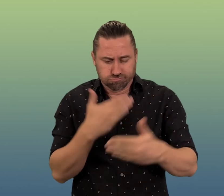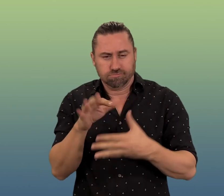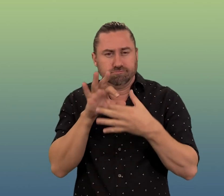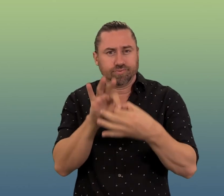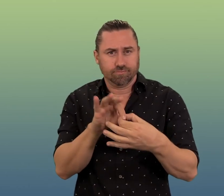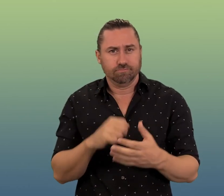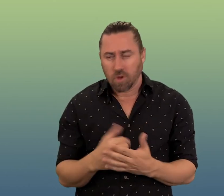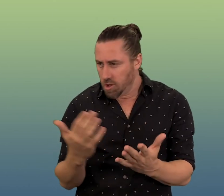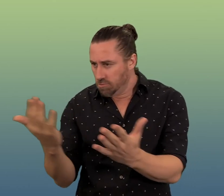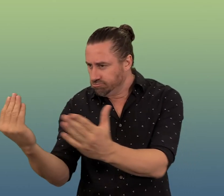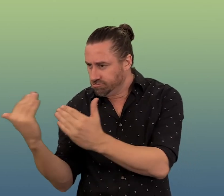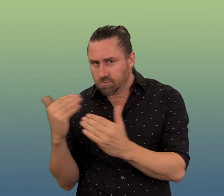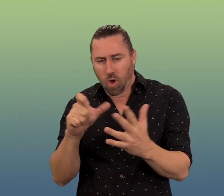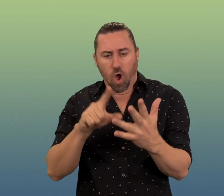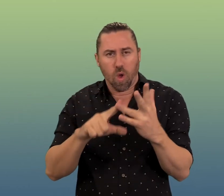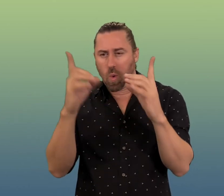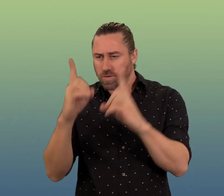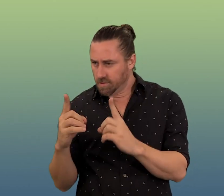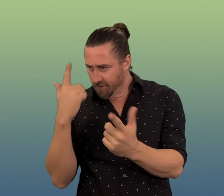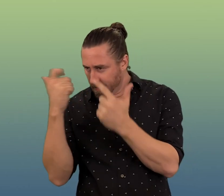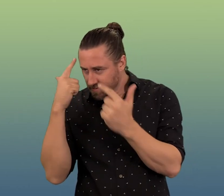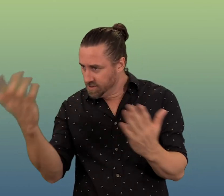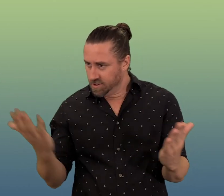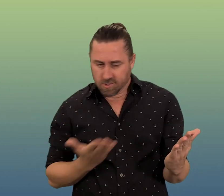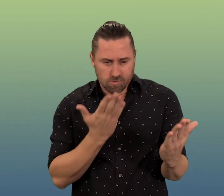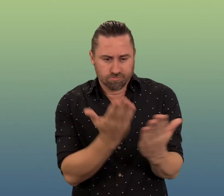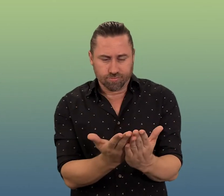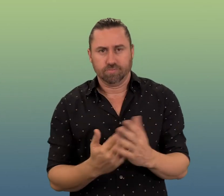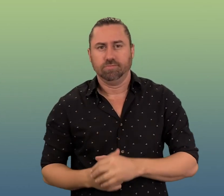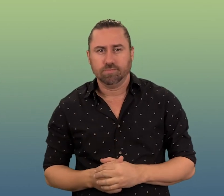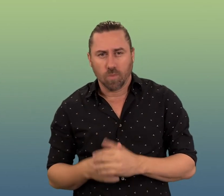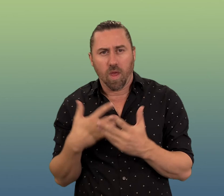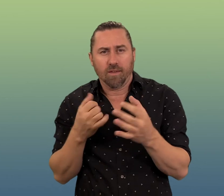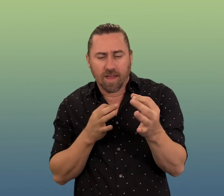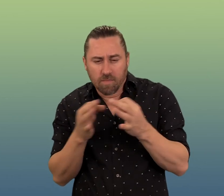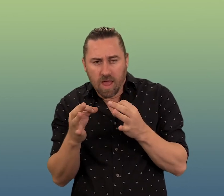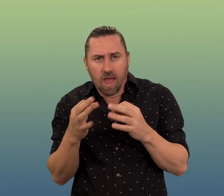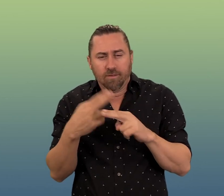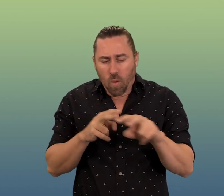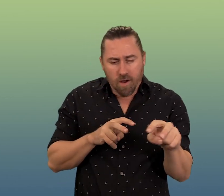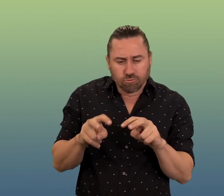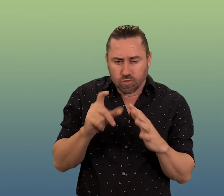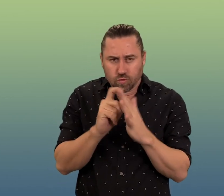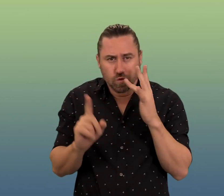Engage customers in co-design. Develop targeted action plans to deliver